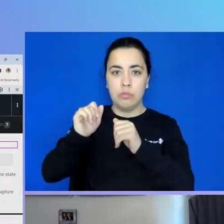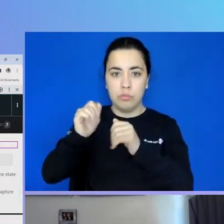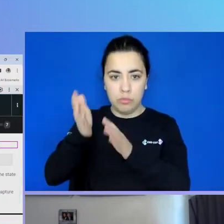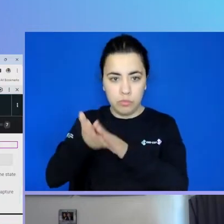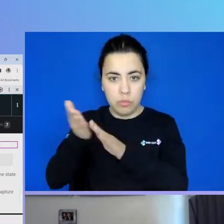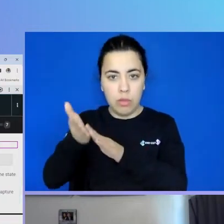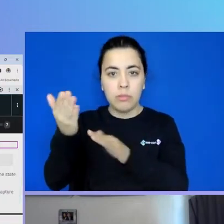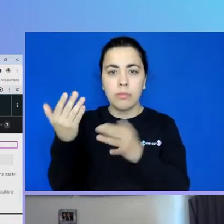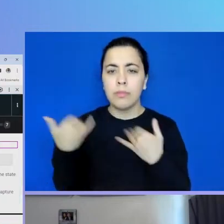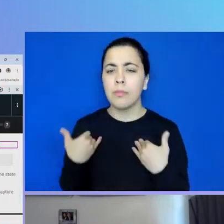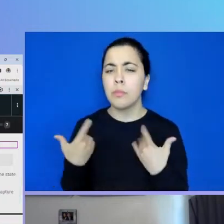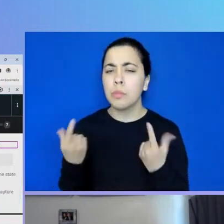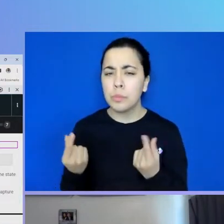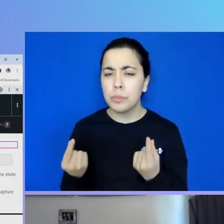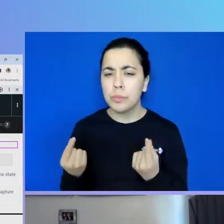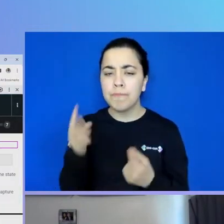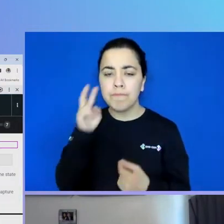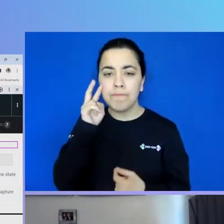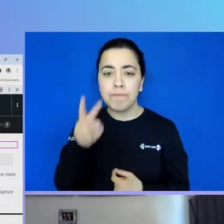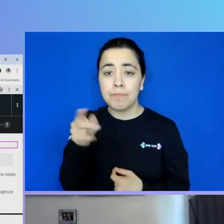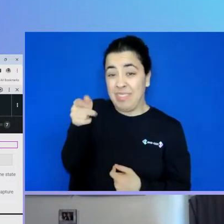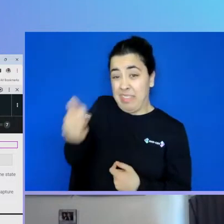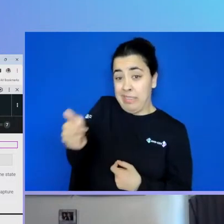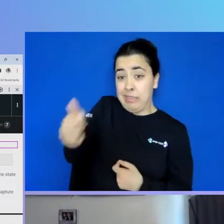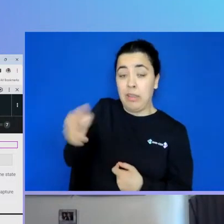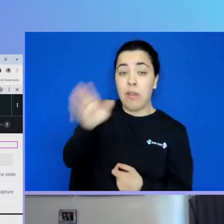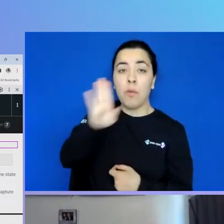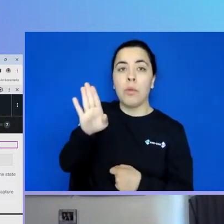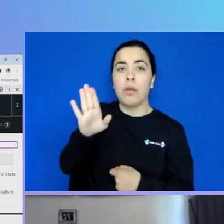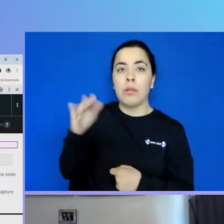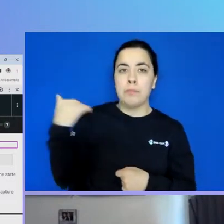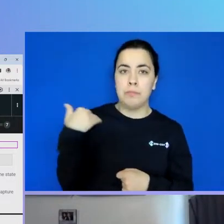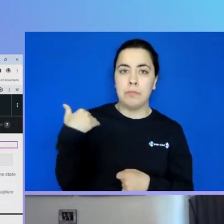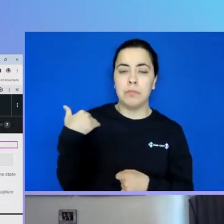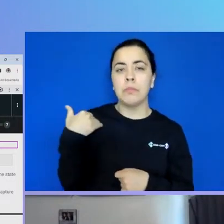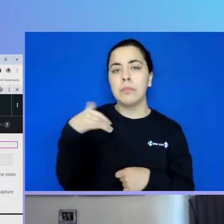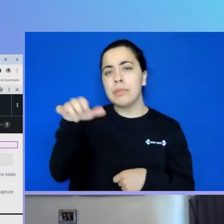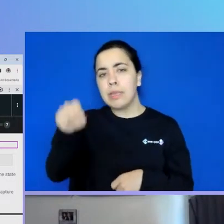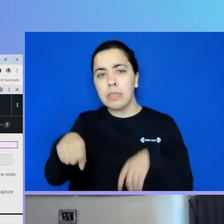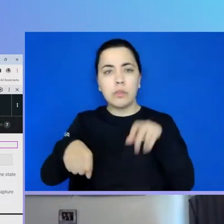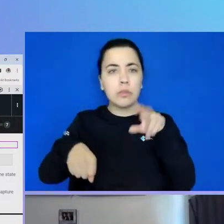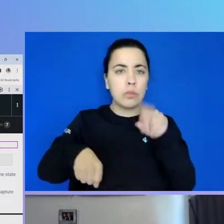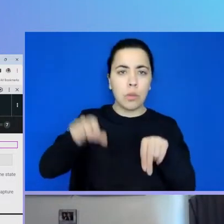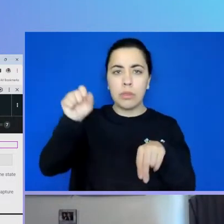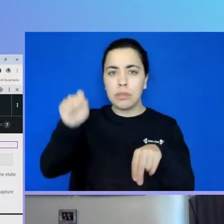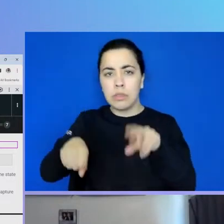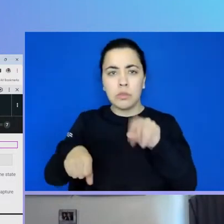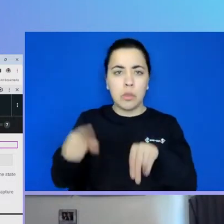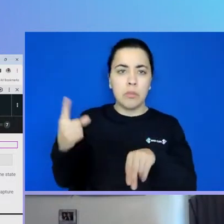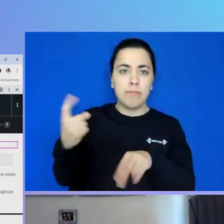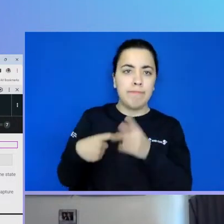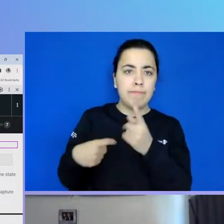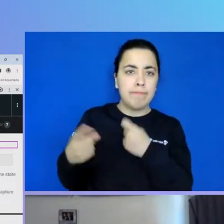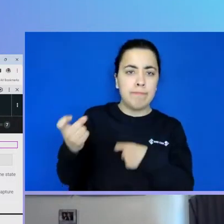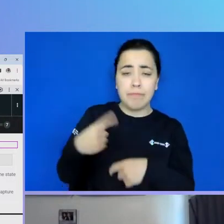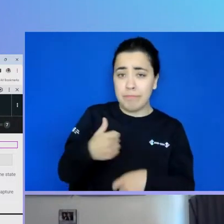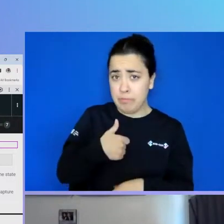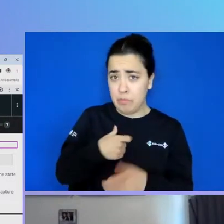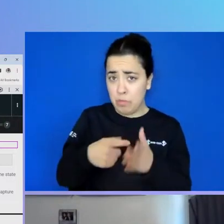walk me through a series of simple yes no kind of questions. So I don't need to be an accessibility expert. I think I